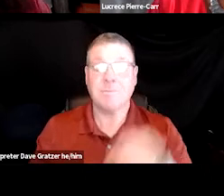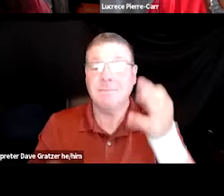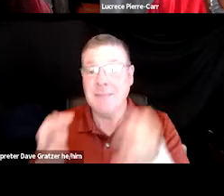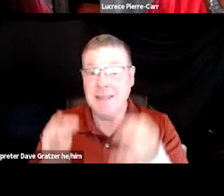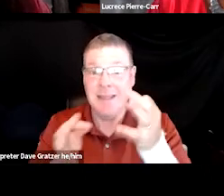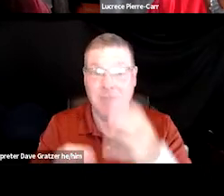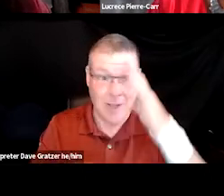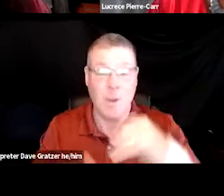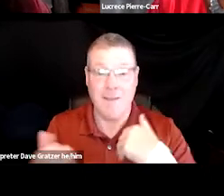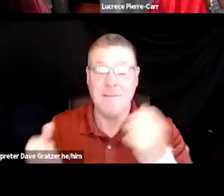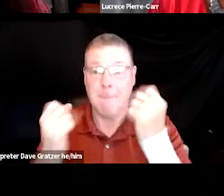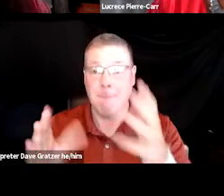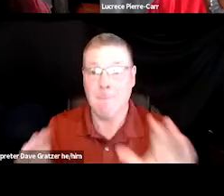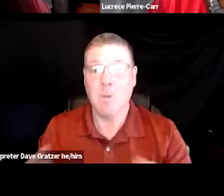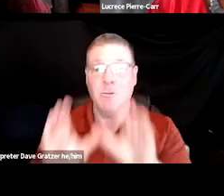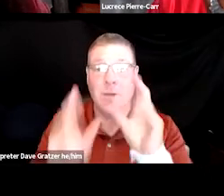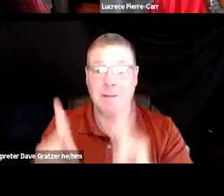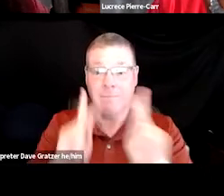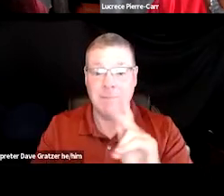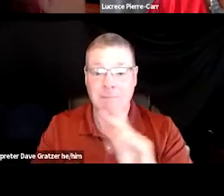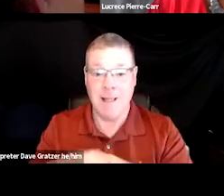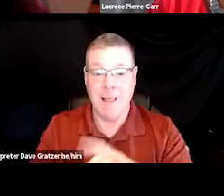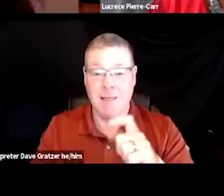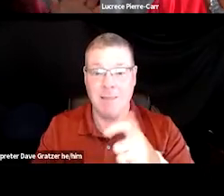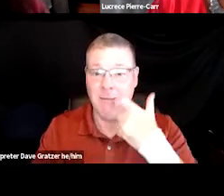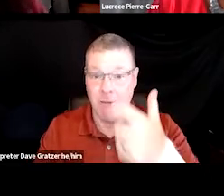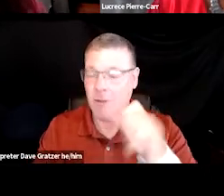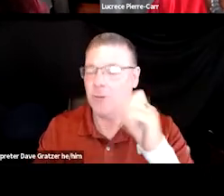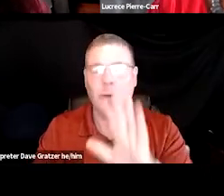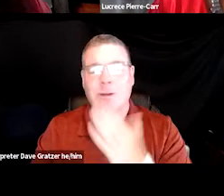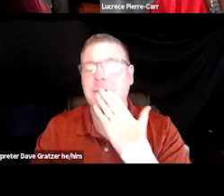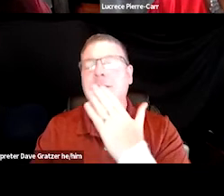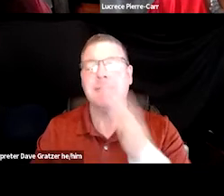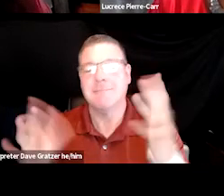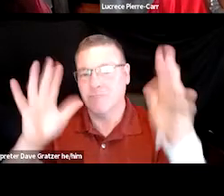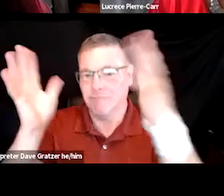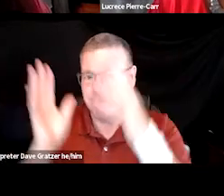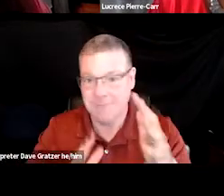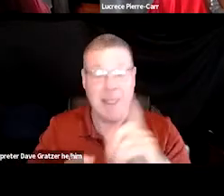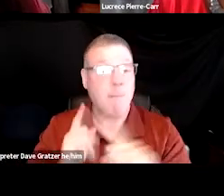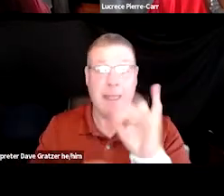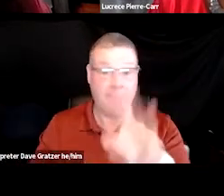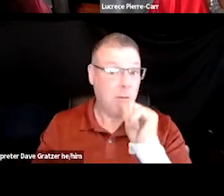I know we have a lot of our crisis center folks here on the call, so shout out to all the crisis centers. But if you're not with a crisis center,